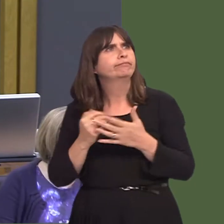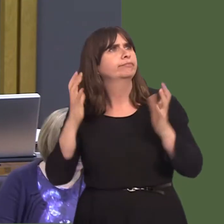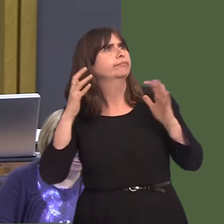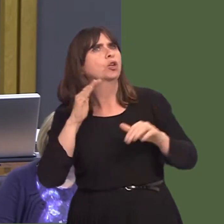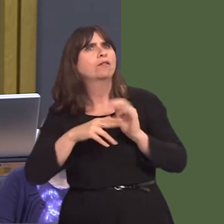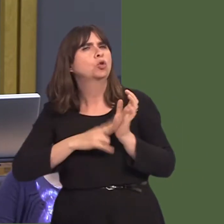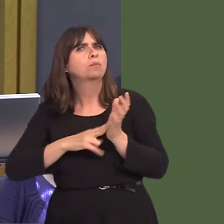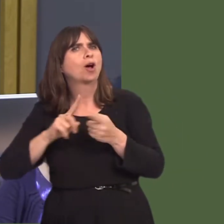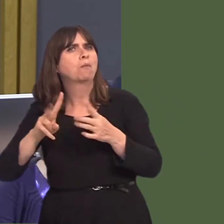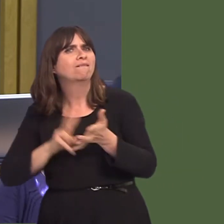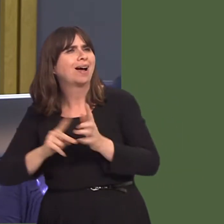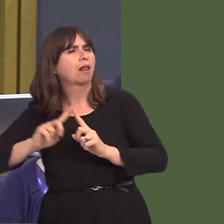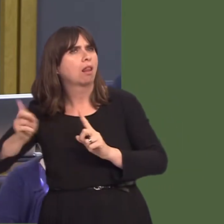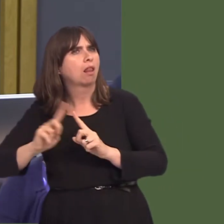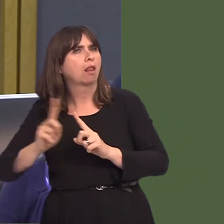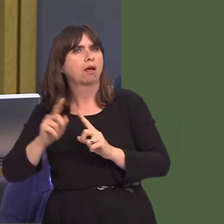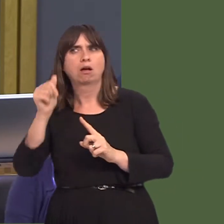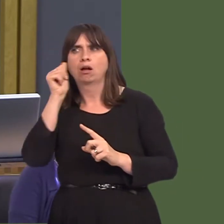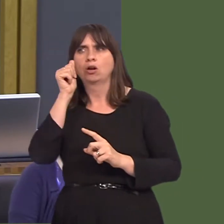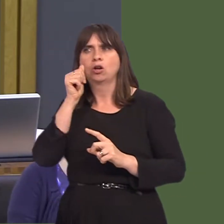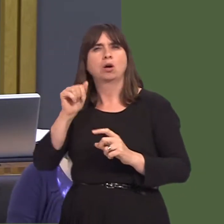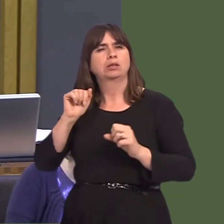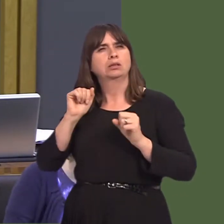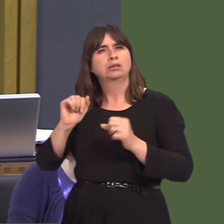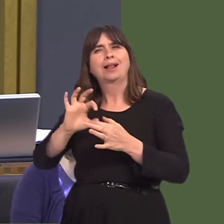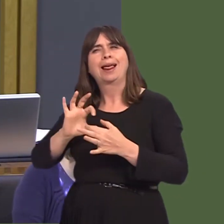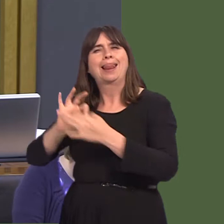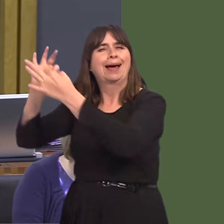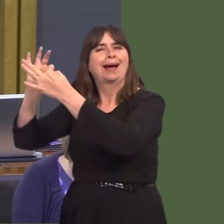Given the long-standing economic, social and cultural links between Newport and Ebbw Vale,